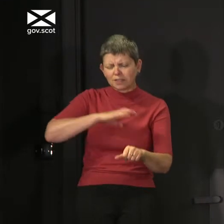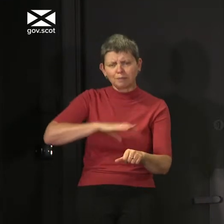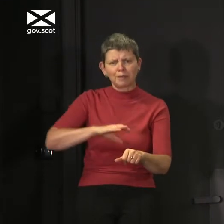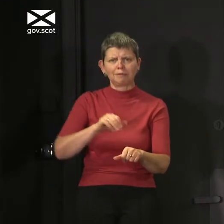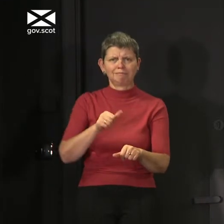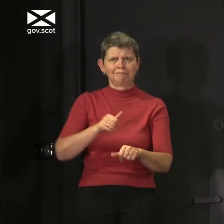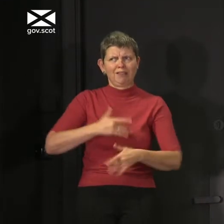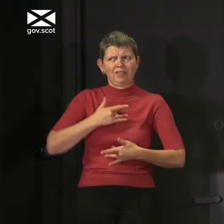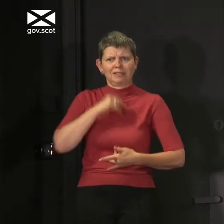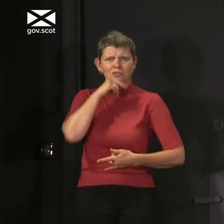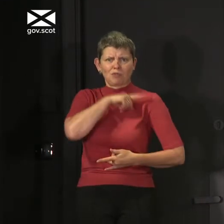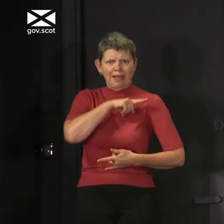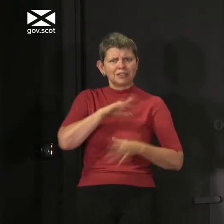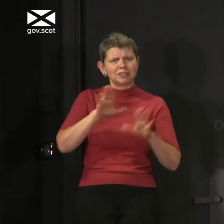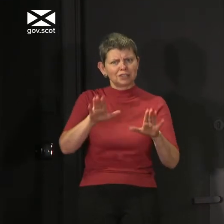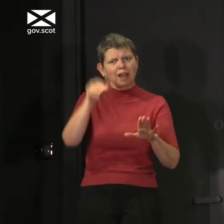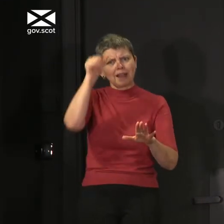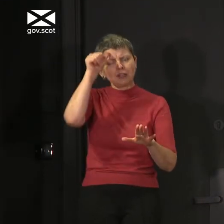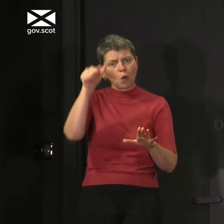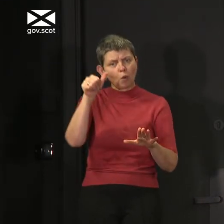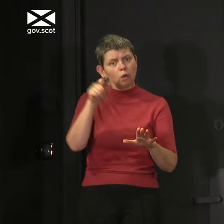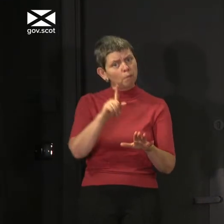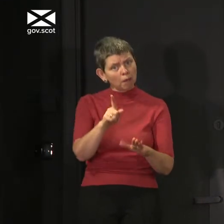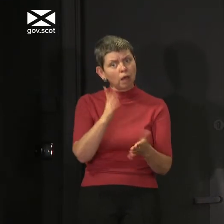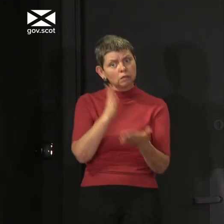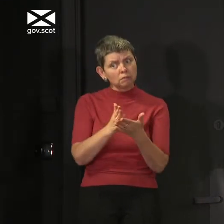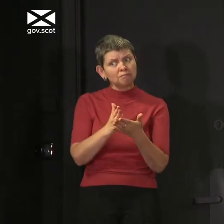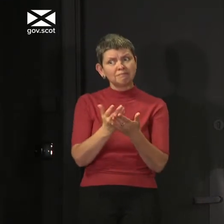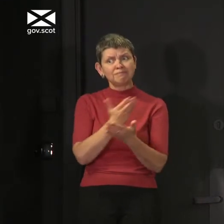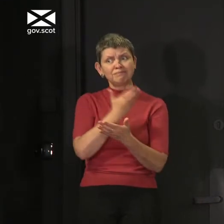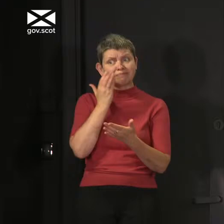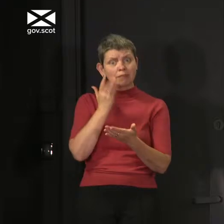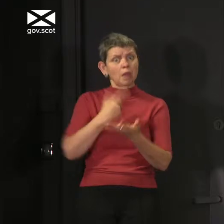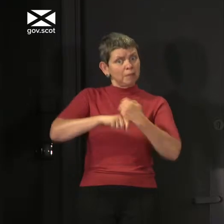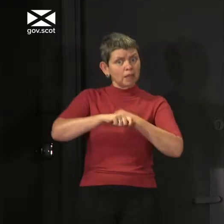feeling thing to do, although as I say you do get used to it as you do it more often.